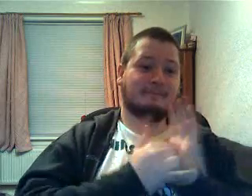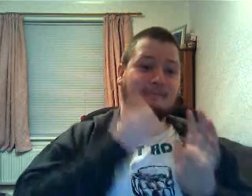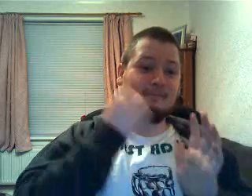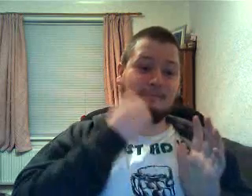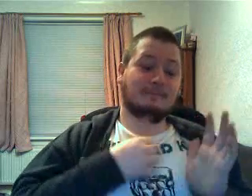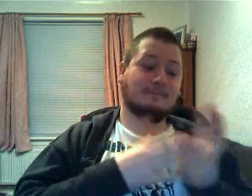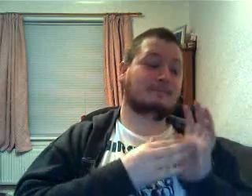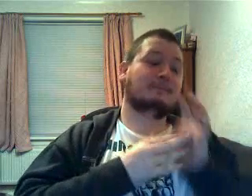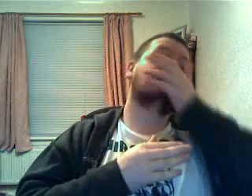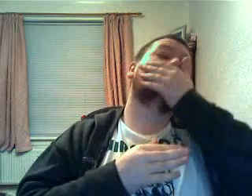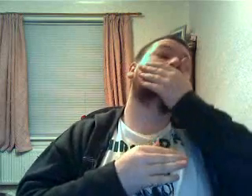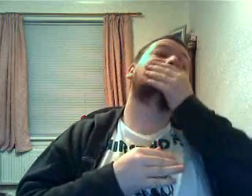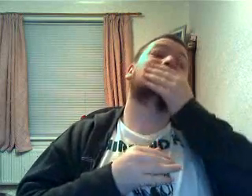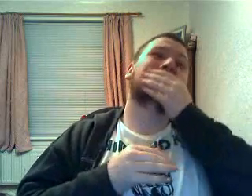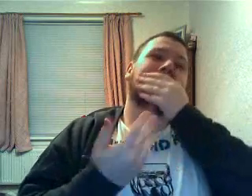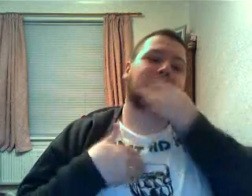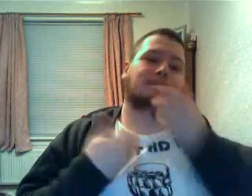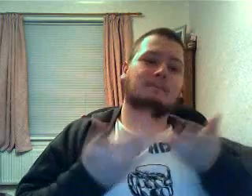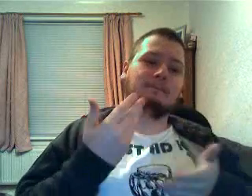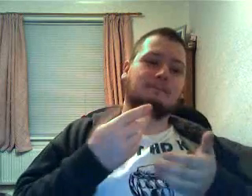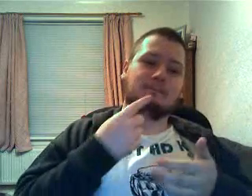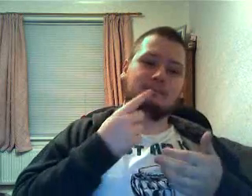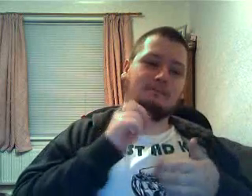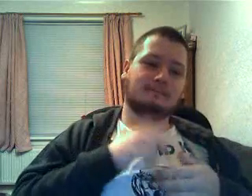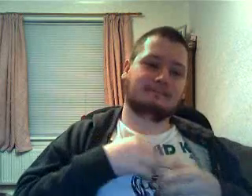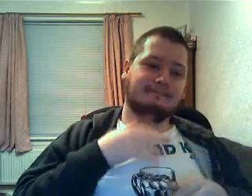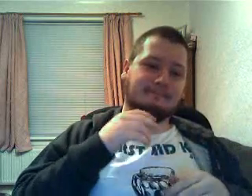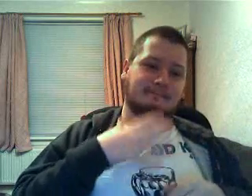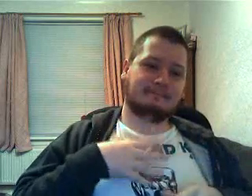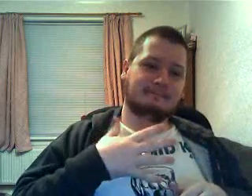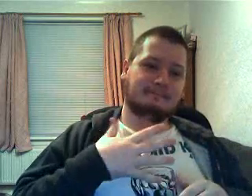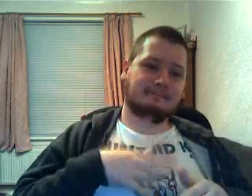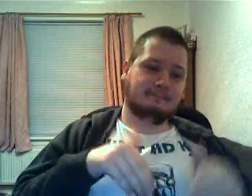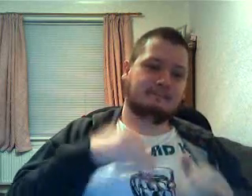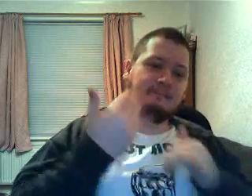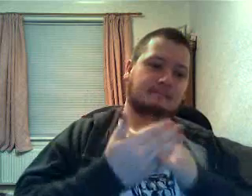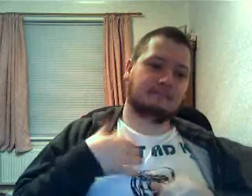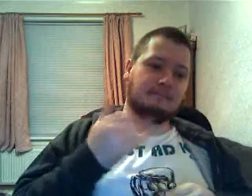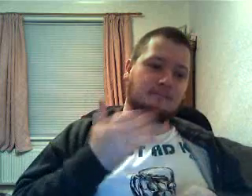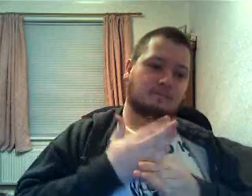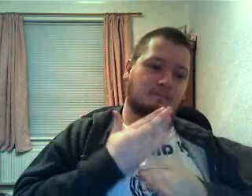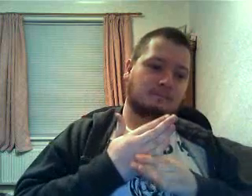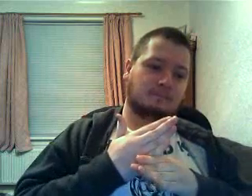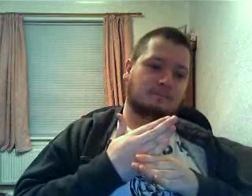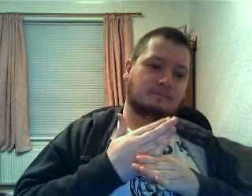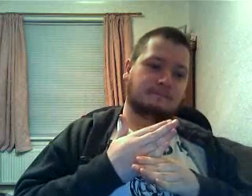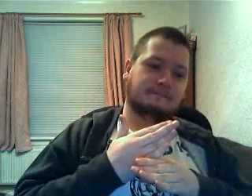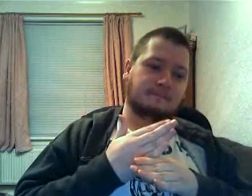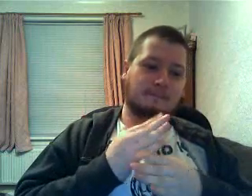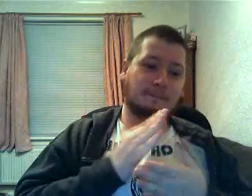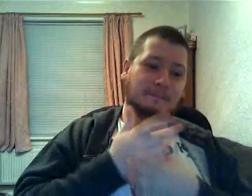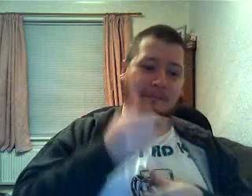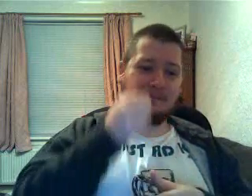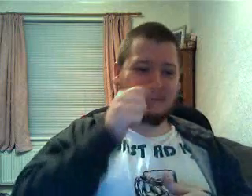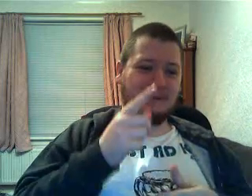*heh* that's just my mum But I do explain to her that i need to wait until i got job cause you know